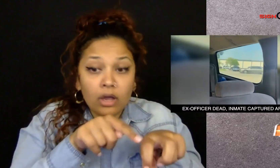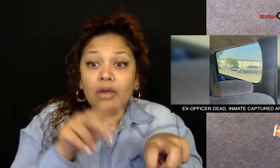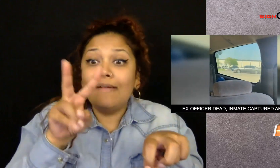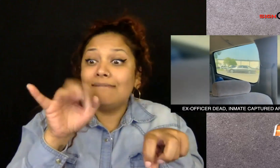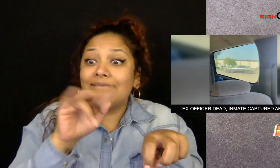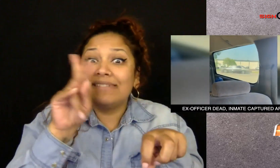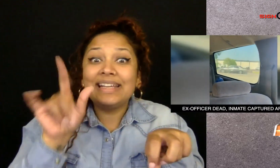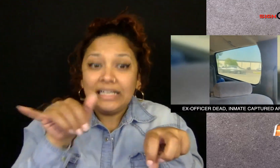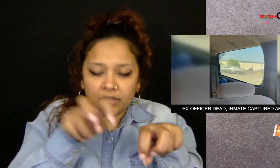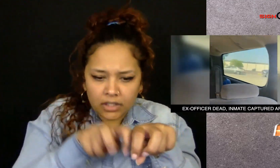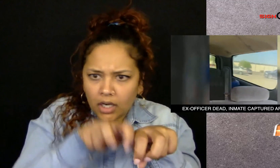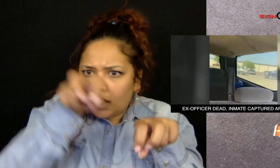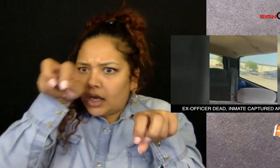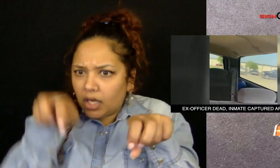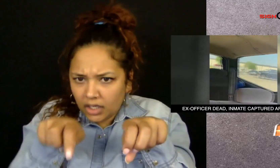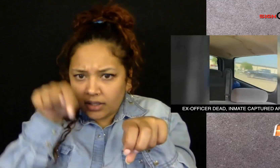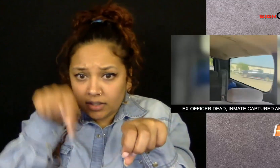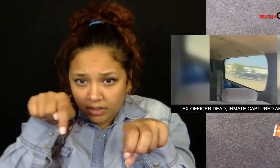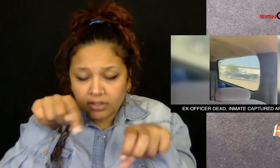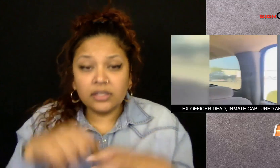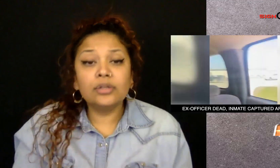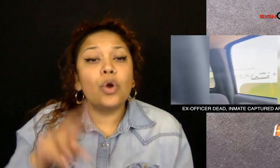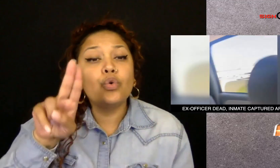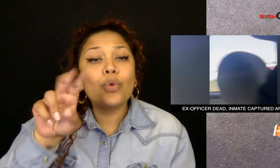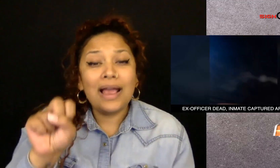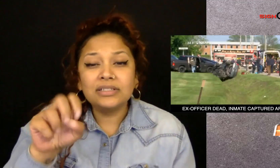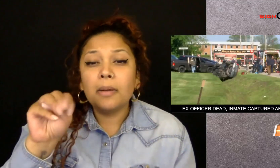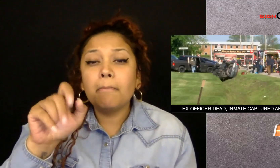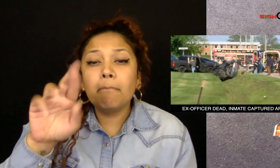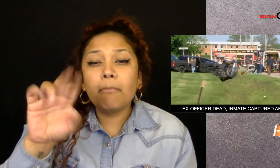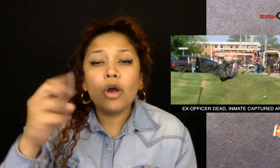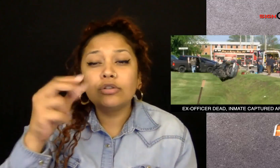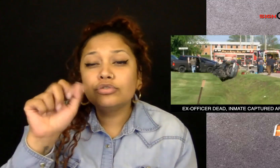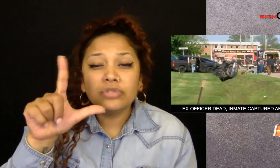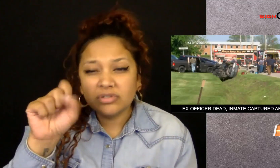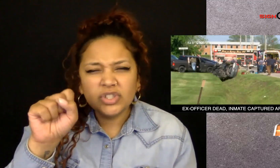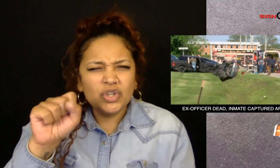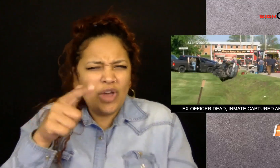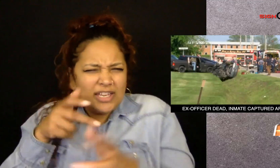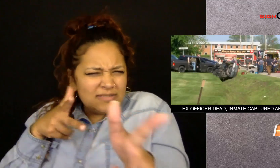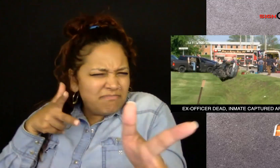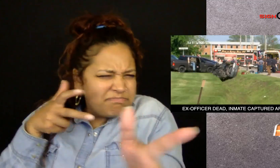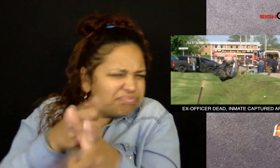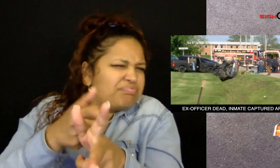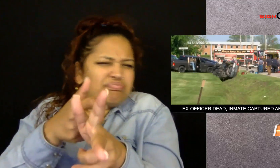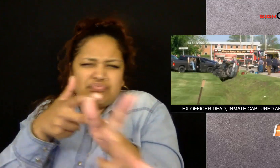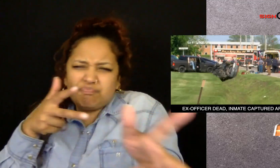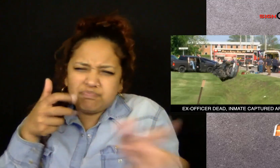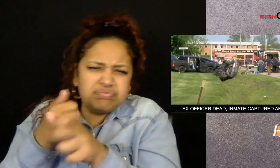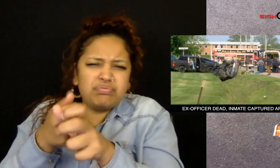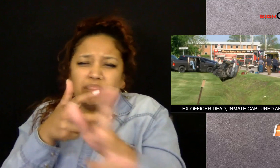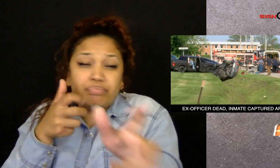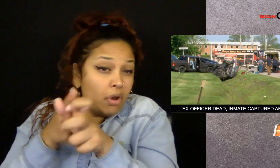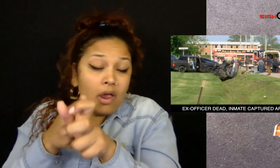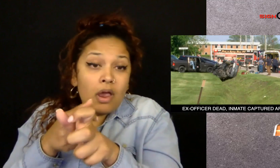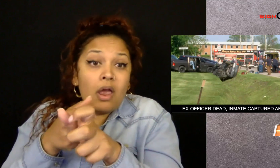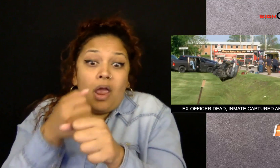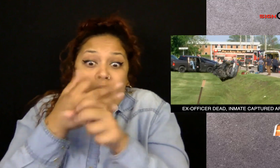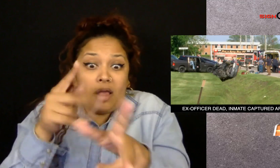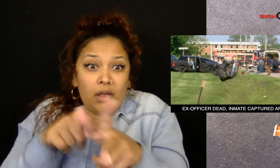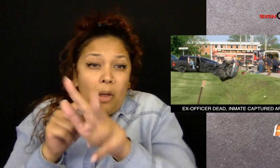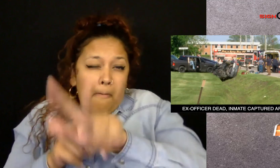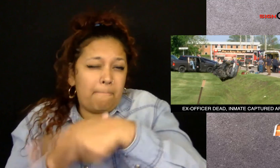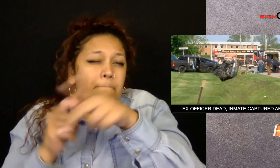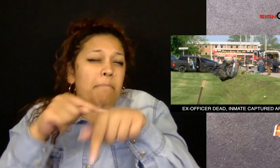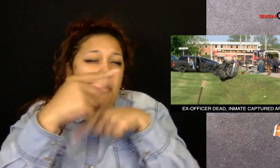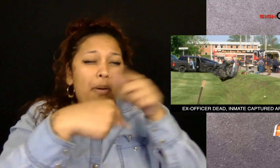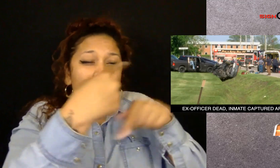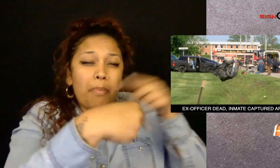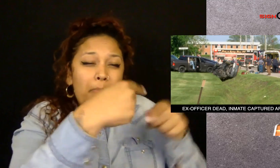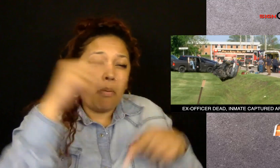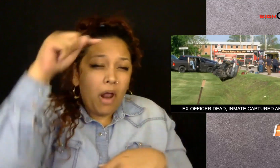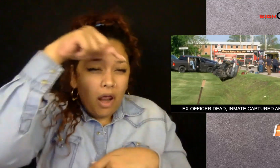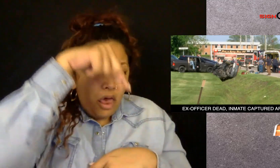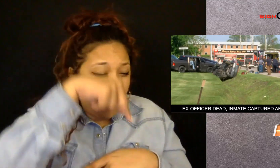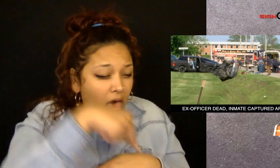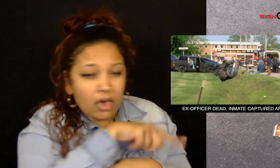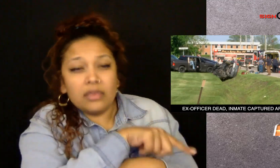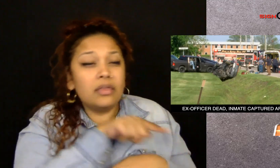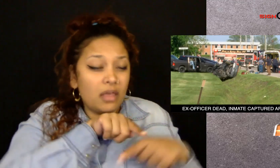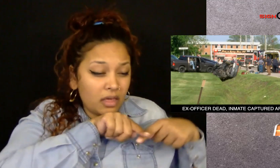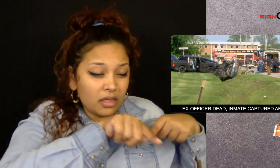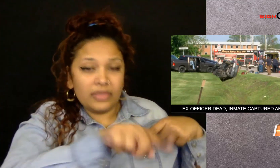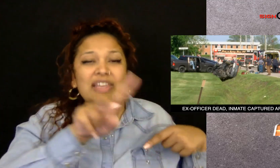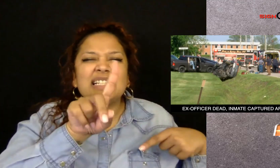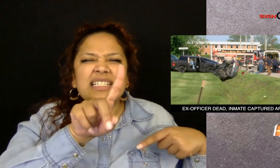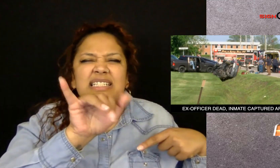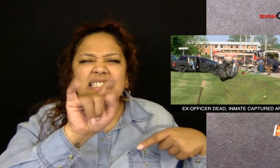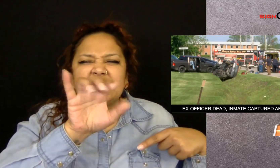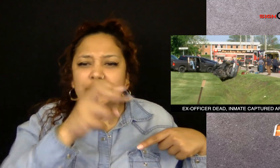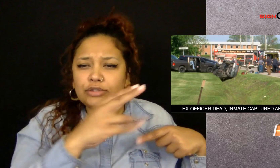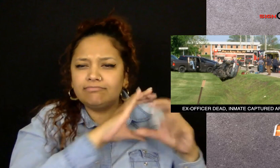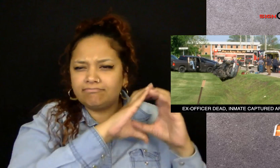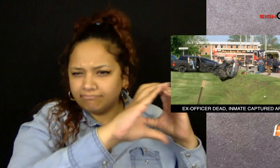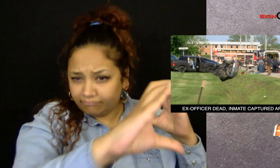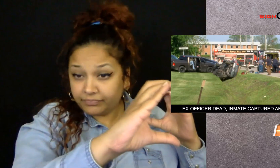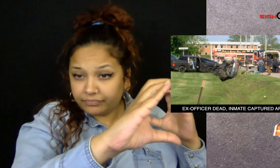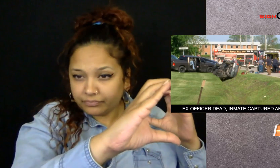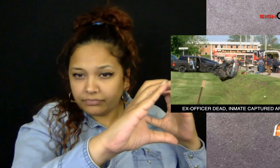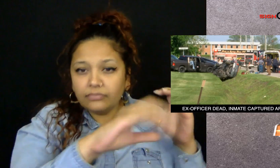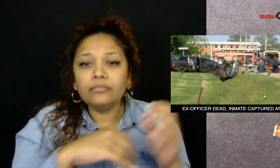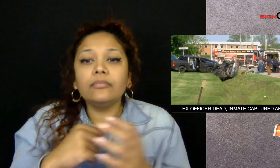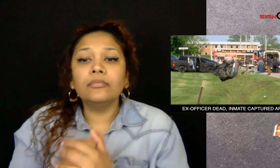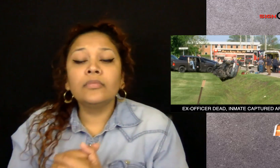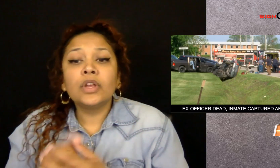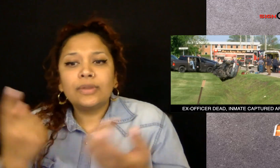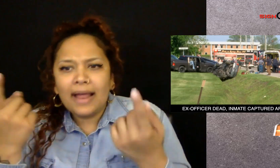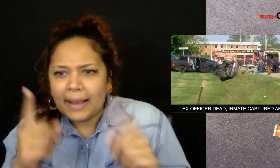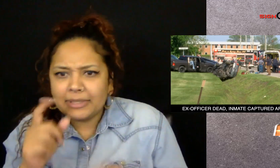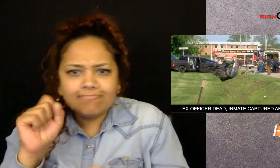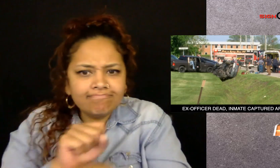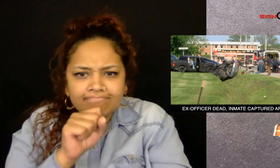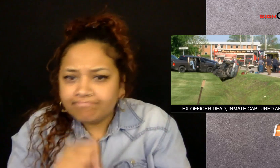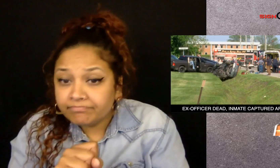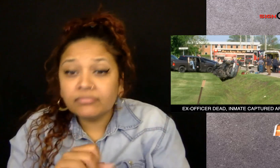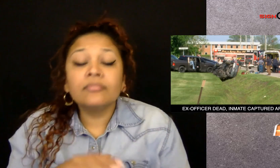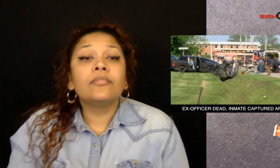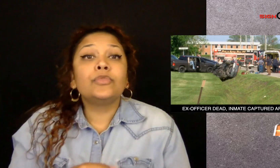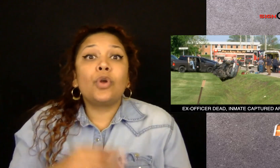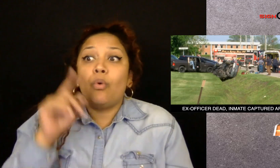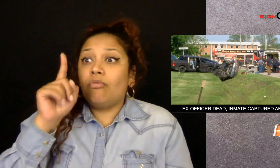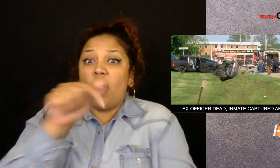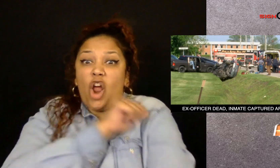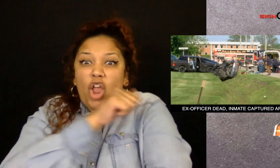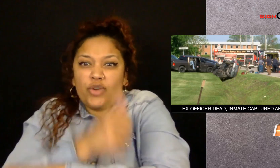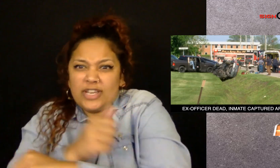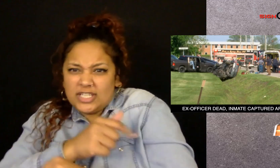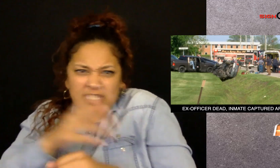in the passenger seat US marshals rammed into the car causing it to roll over into a ditch